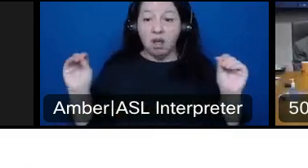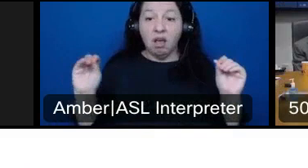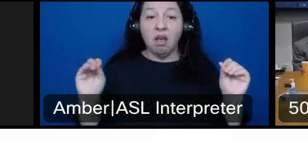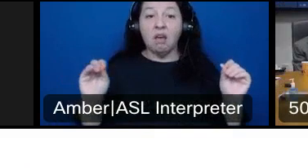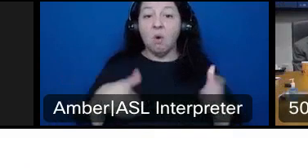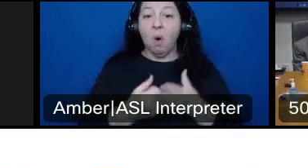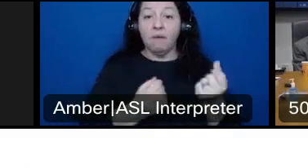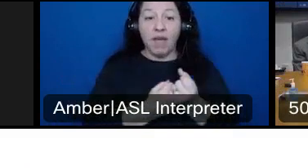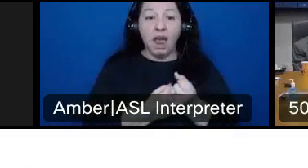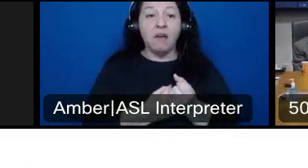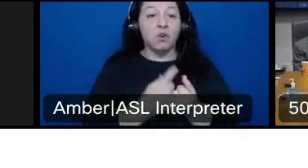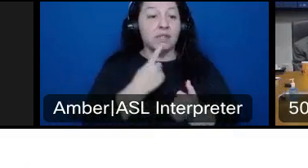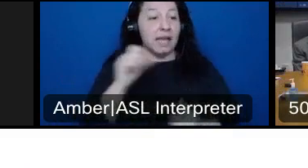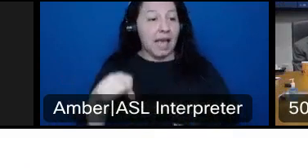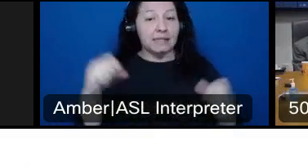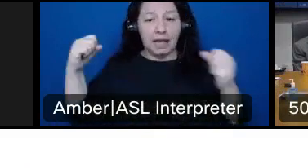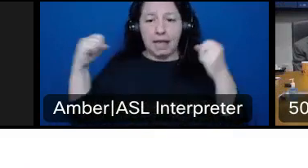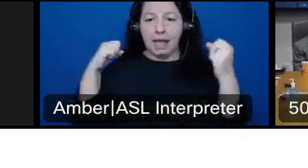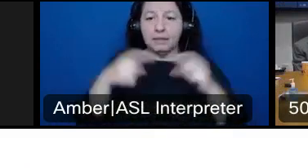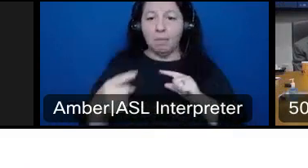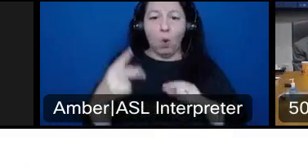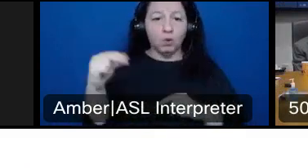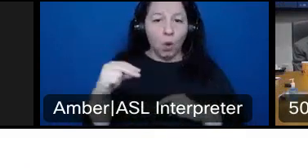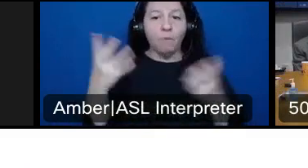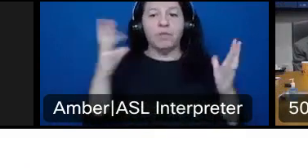Both say, no, thank you so much.